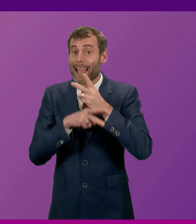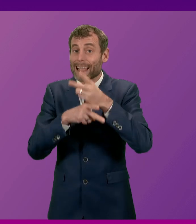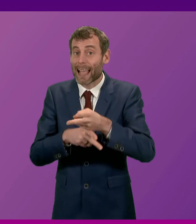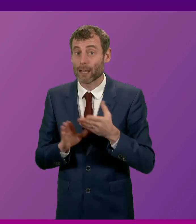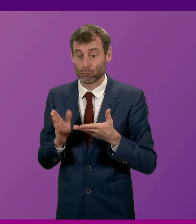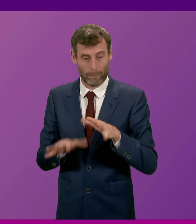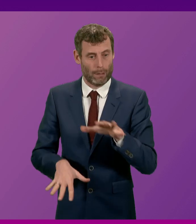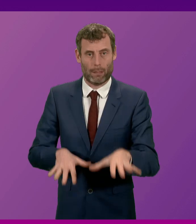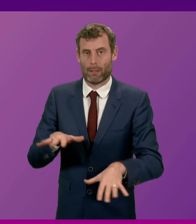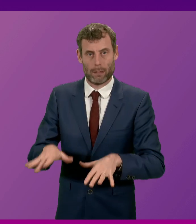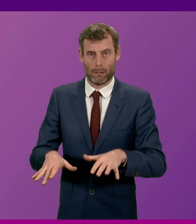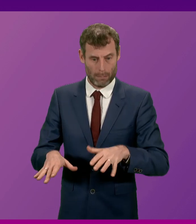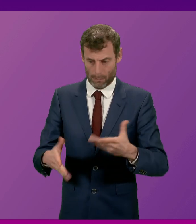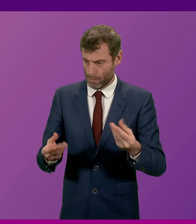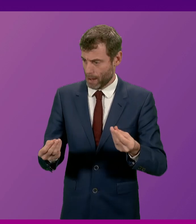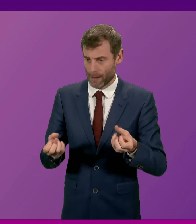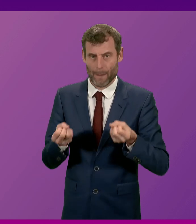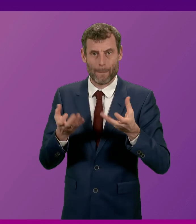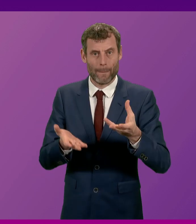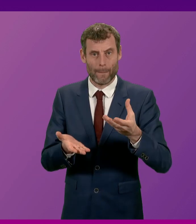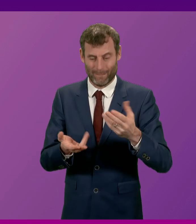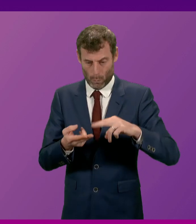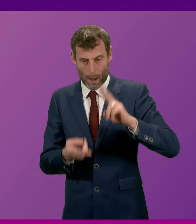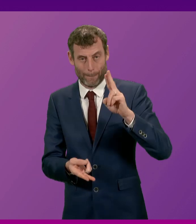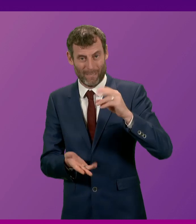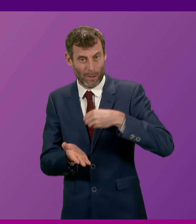That will have an effect on care providers in our country.